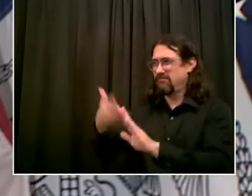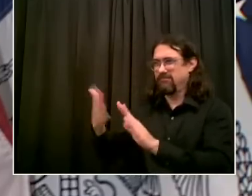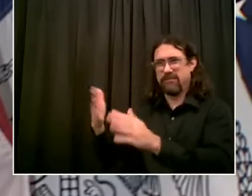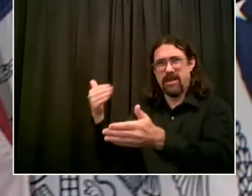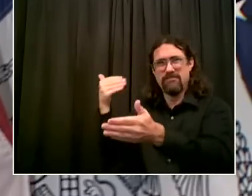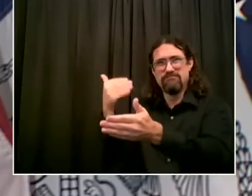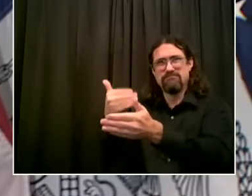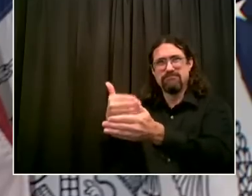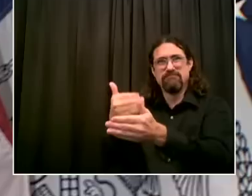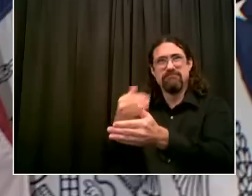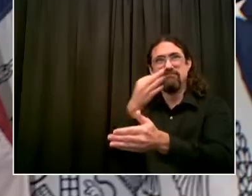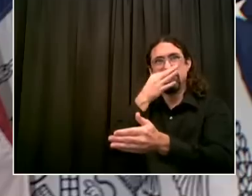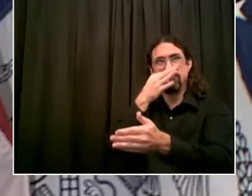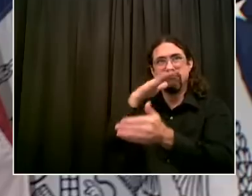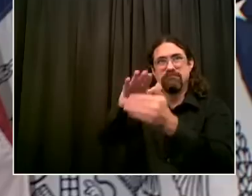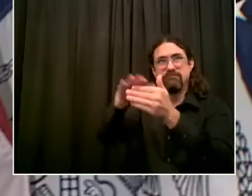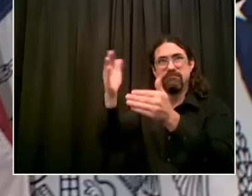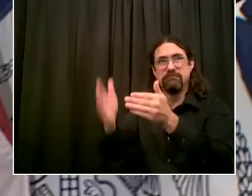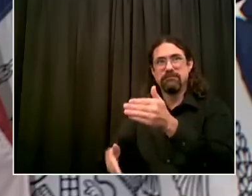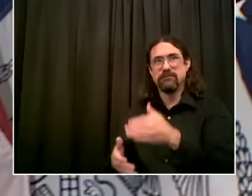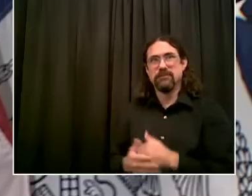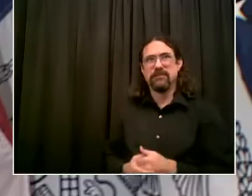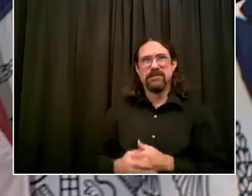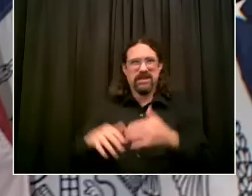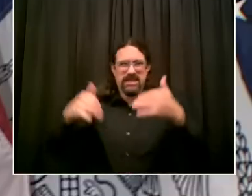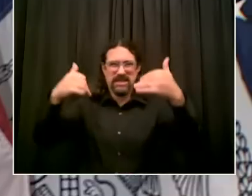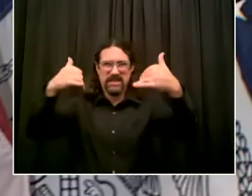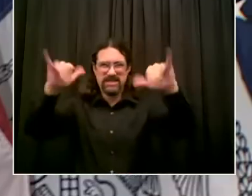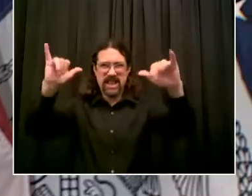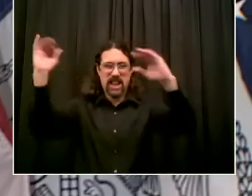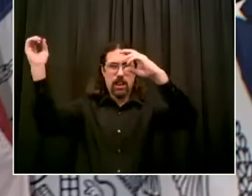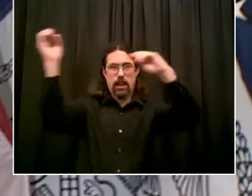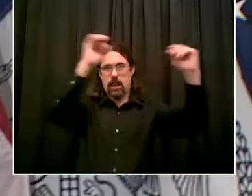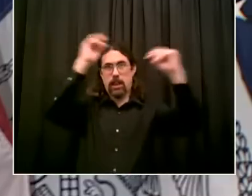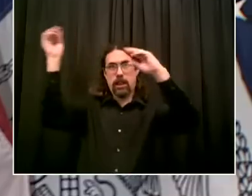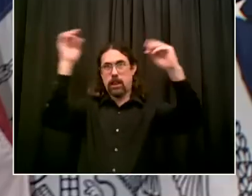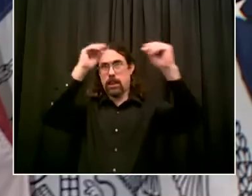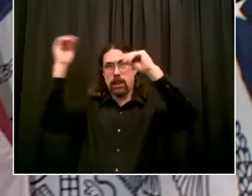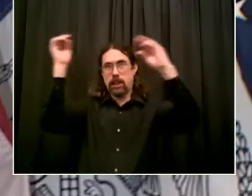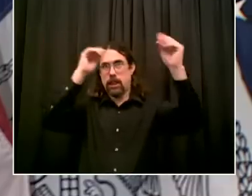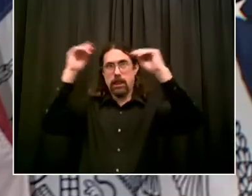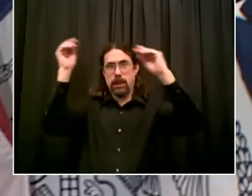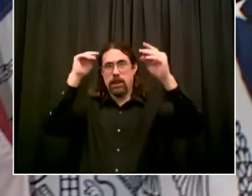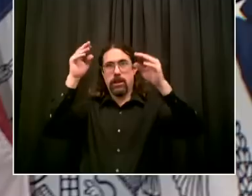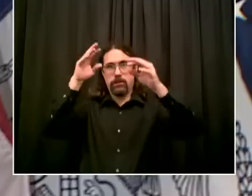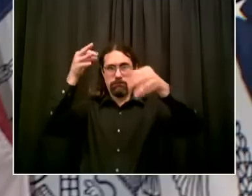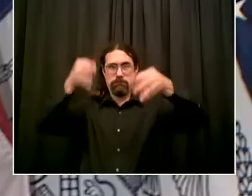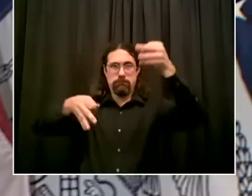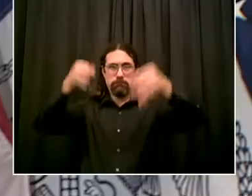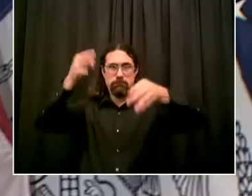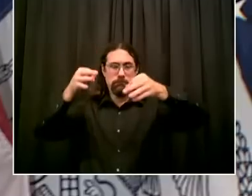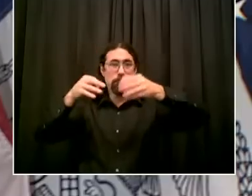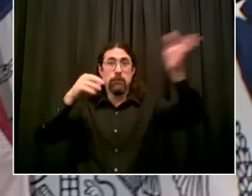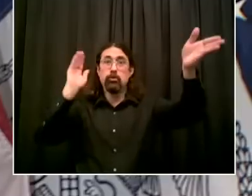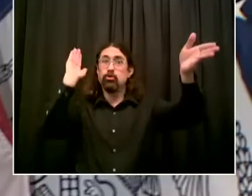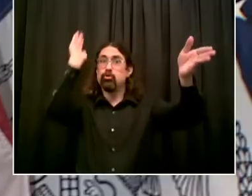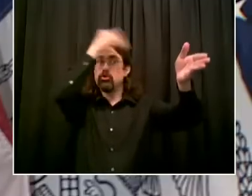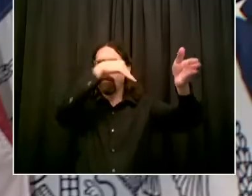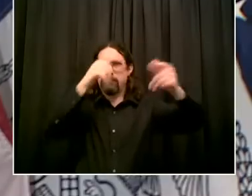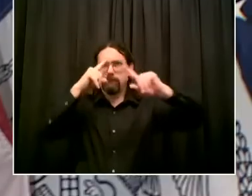CENSUS SHORT BY ONE MONTH. THAT WAS OVERTURNED IN FEDERAL DISTRICT COURT AND THEN IN THE CIRCUIT COURT.